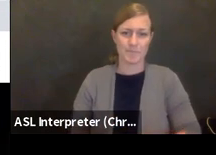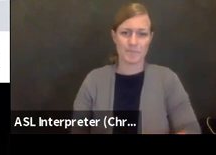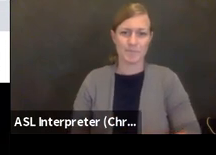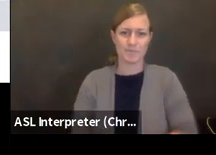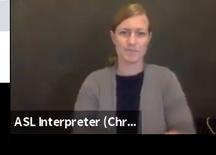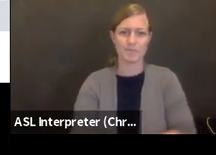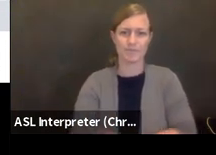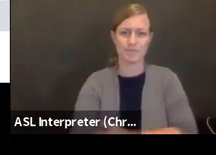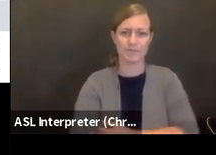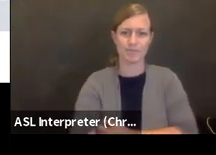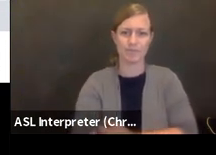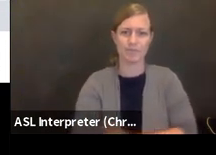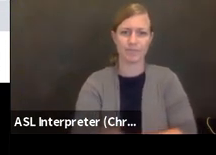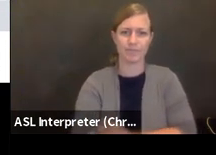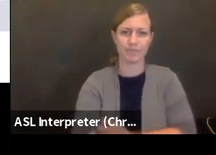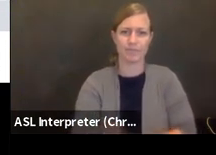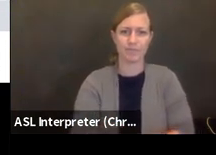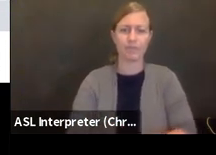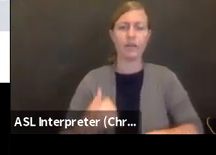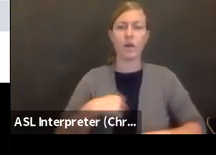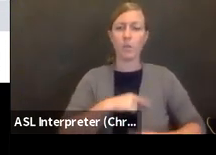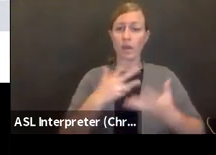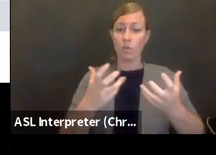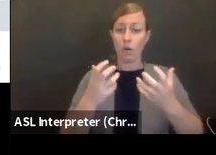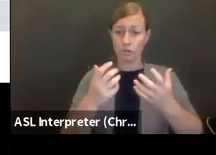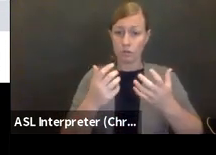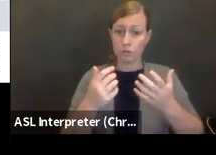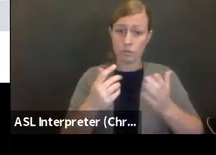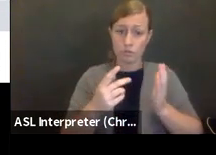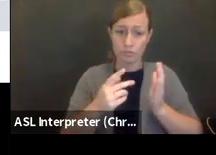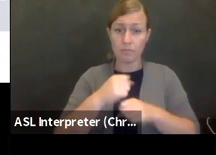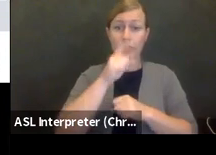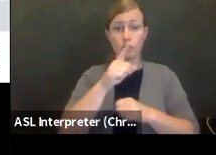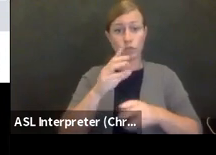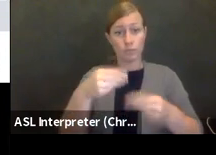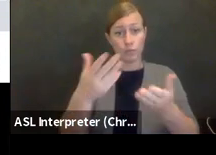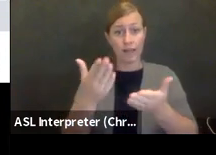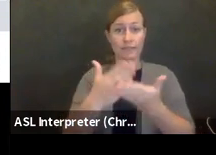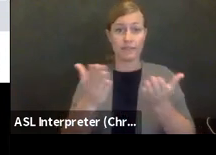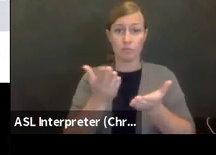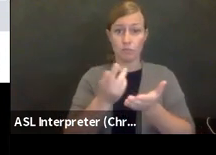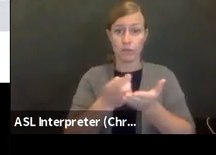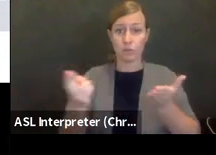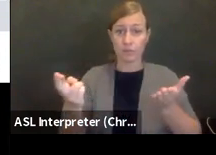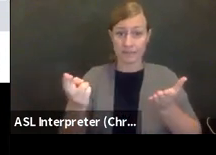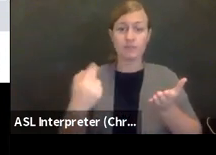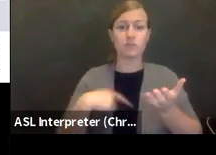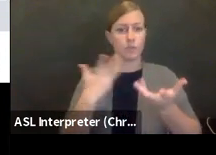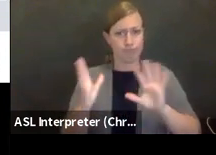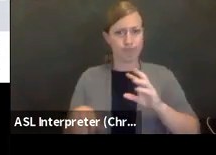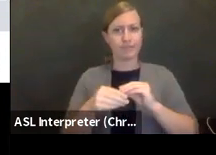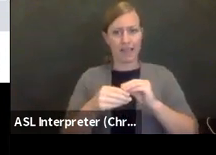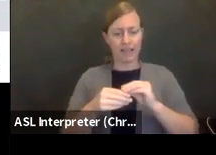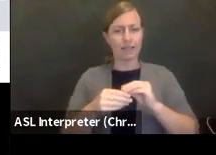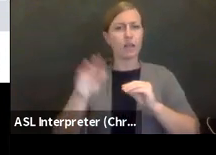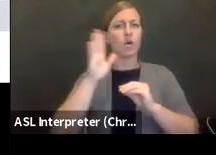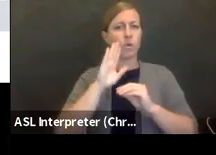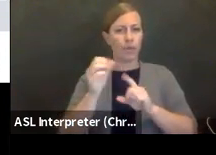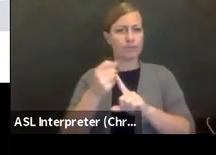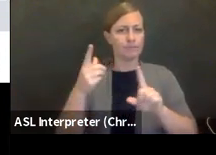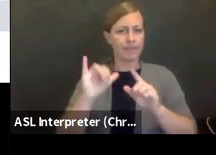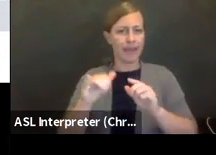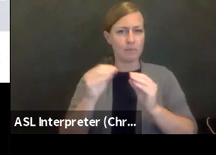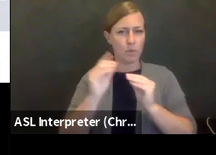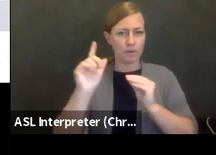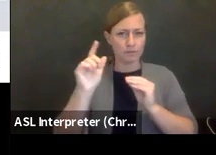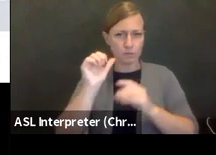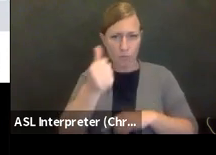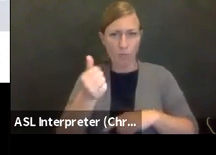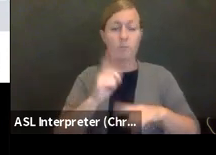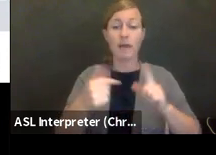ESD 112-- Kristina Wambold: We wanted to make sure that you see that we have some resources here that we've added, we will talk about these more in depth, but I really wanted to point you to the see step teach